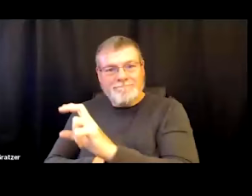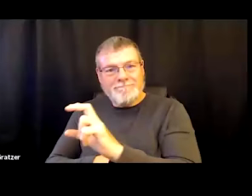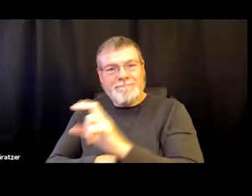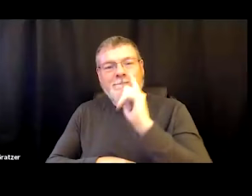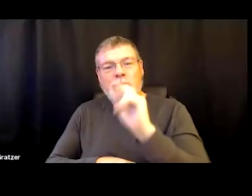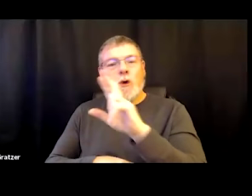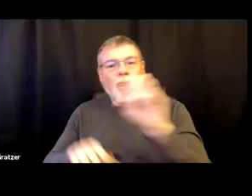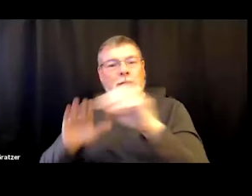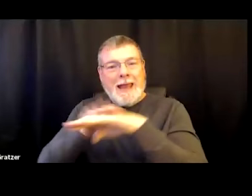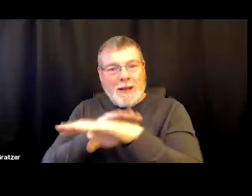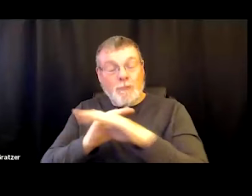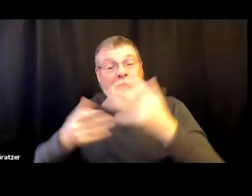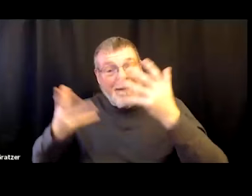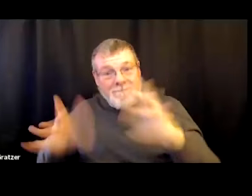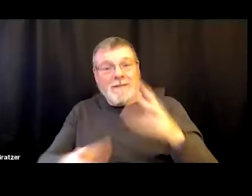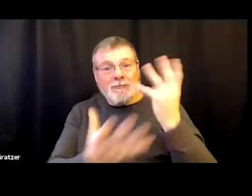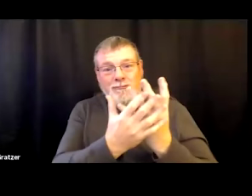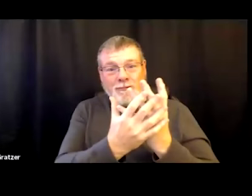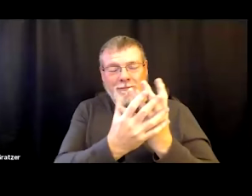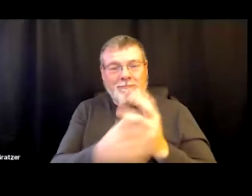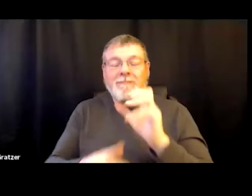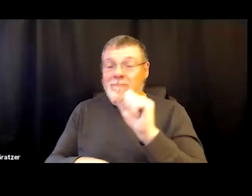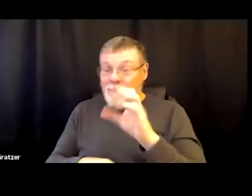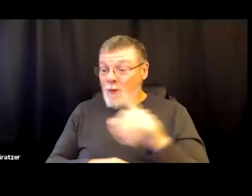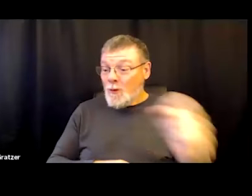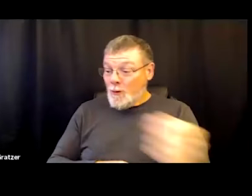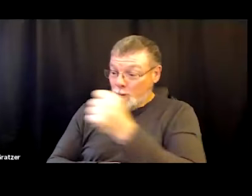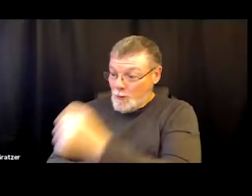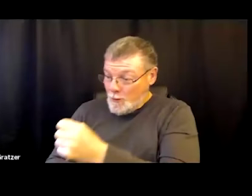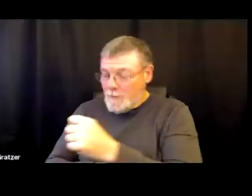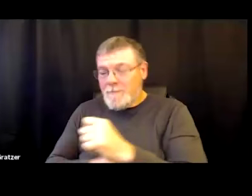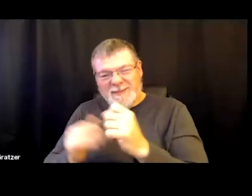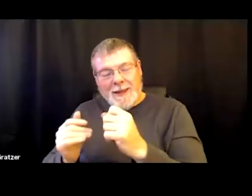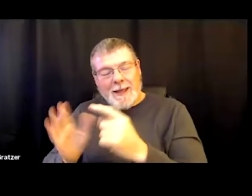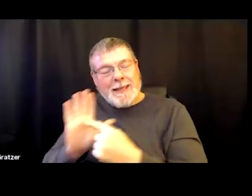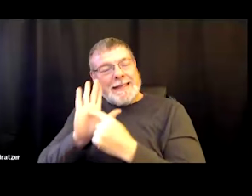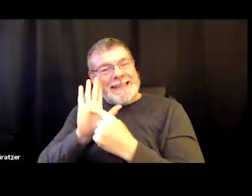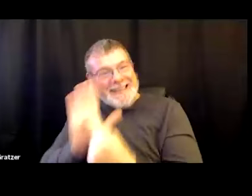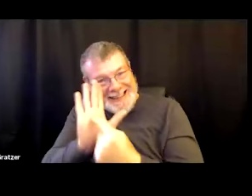after released from custody so that we can, you know, another kind of indicator in addition